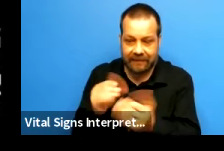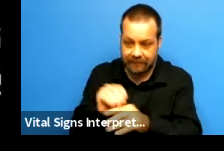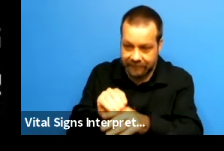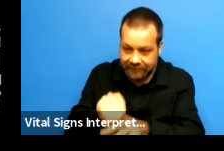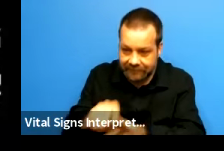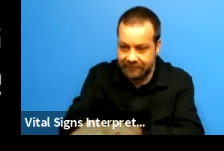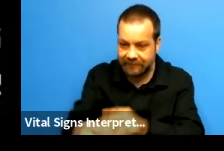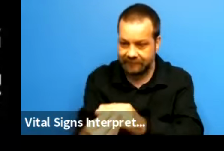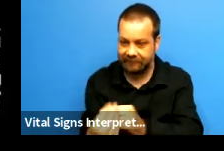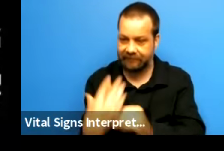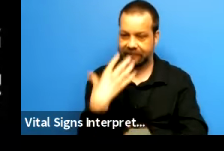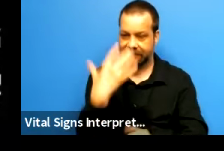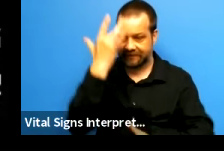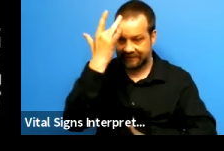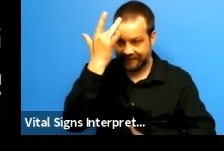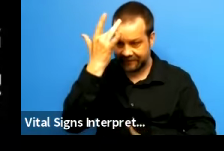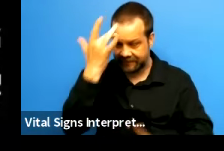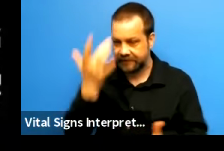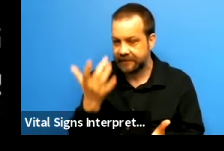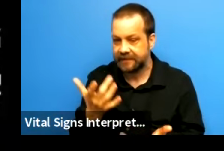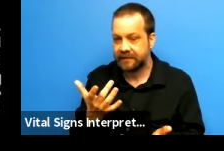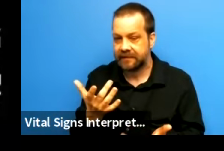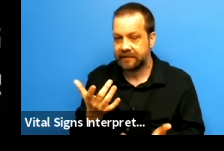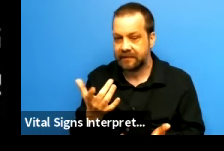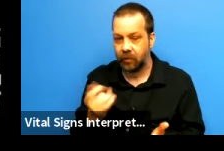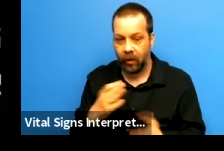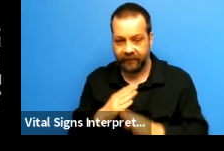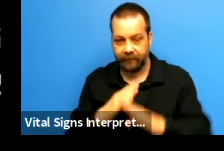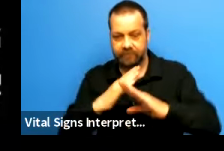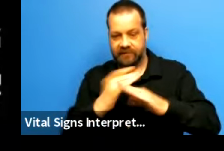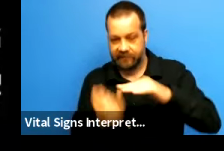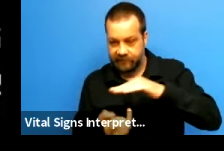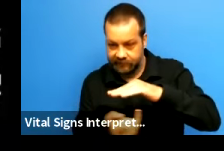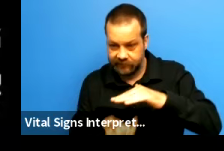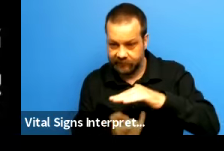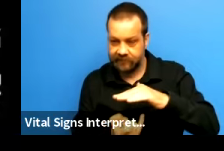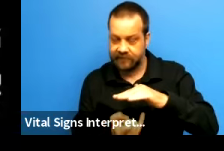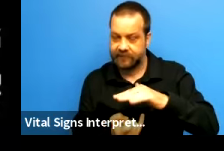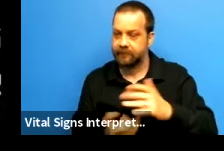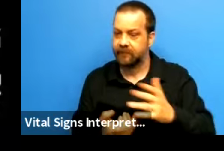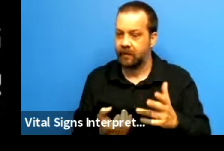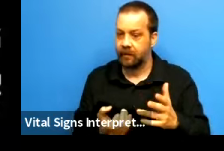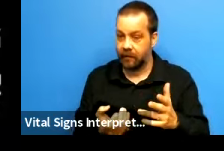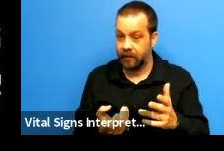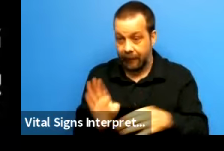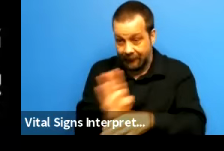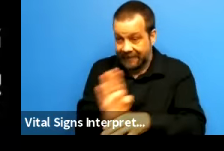to being really sick or having to quarantine. So businesses are very concerned about this